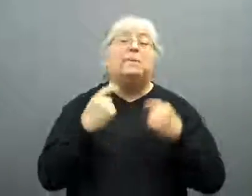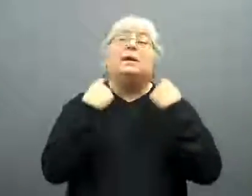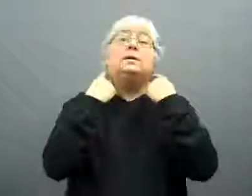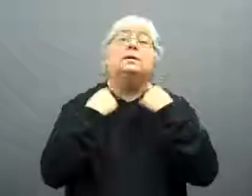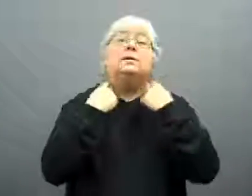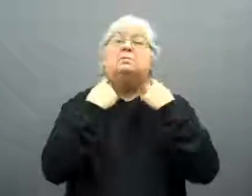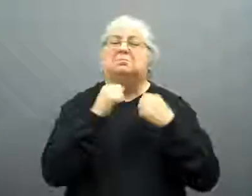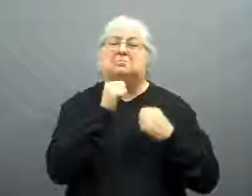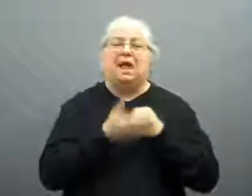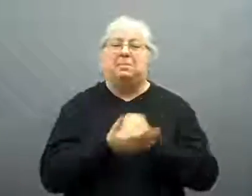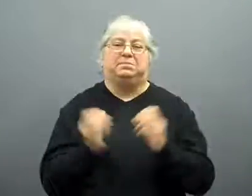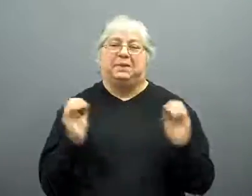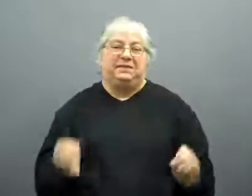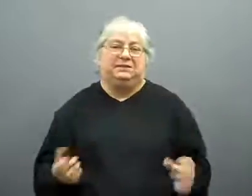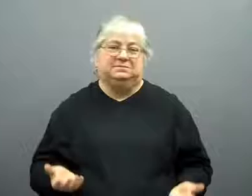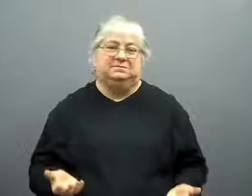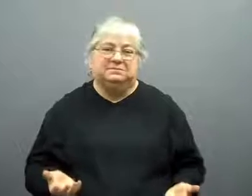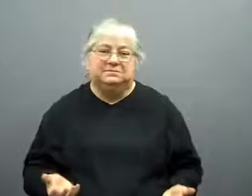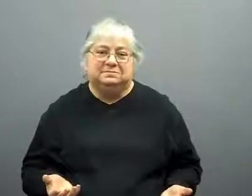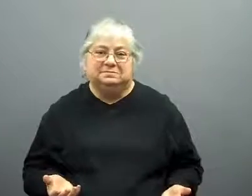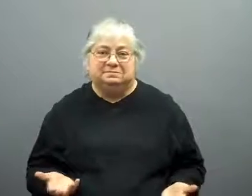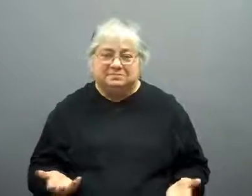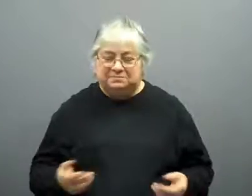It has no effect on the carotid arteries of the neck.